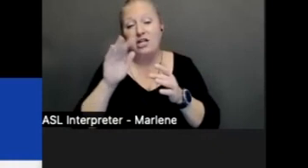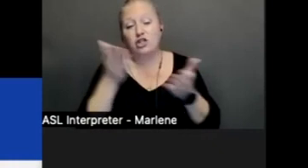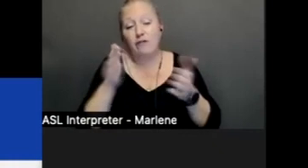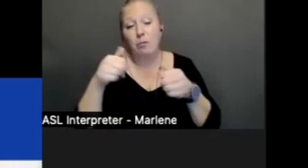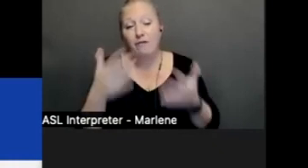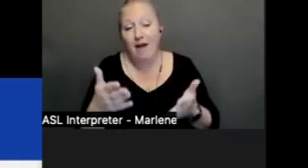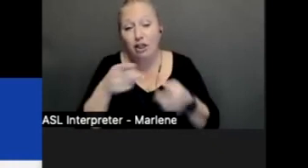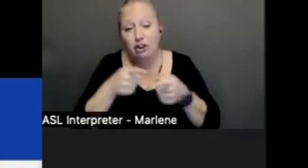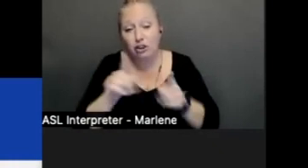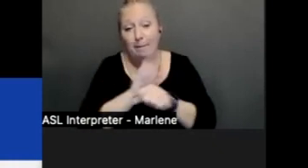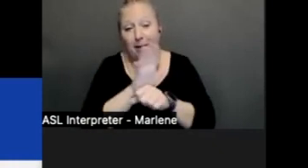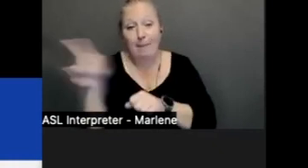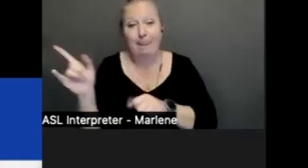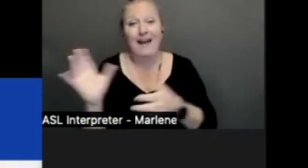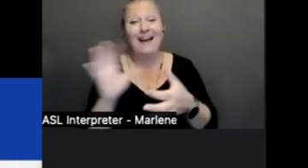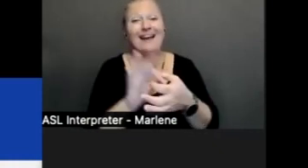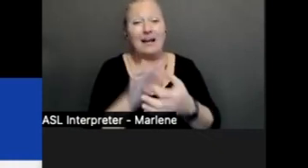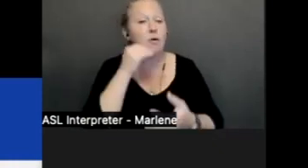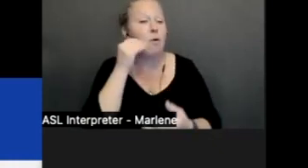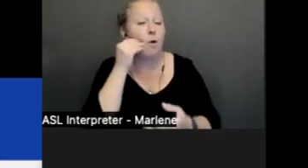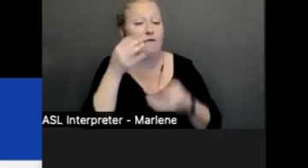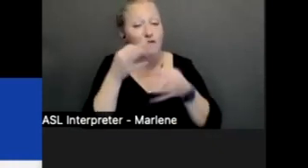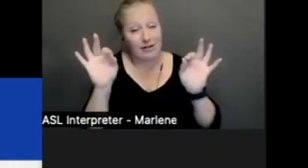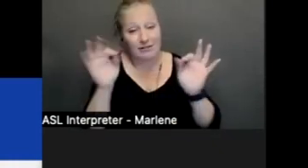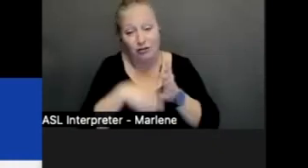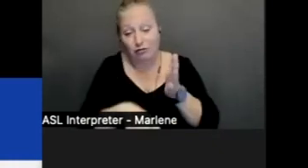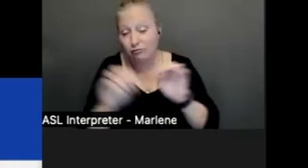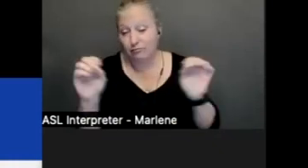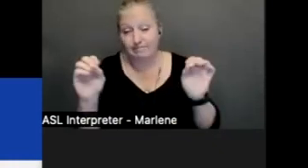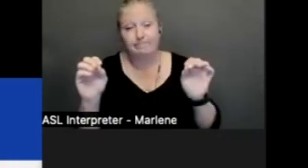during the pandemic, they actually connected homes free of charge and with that model they